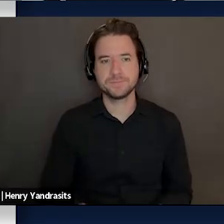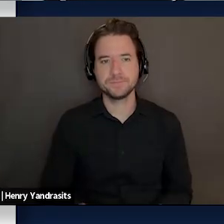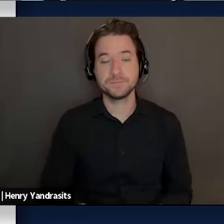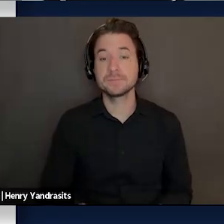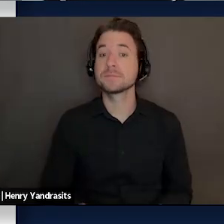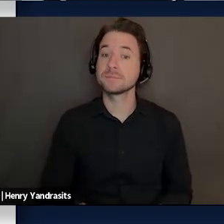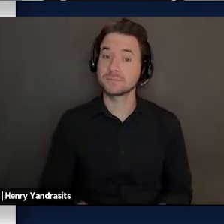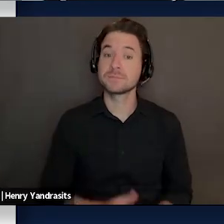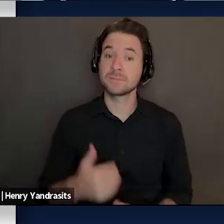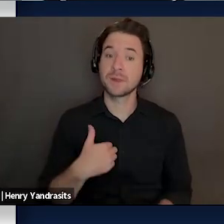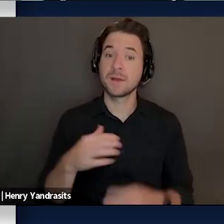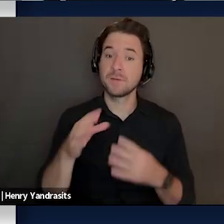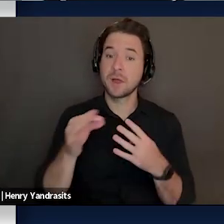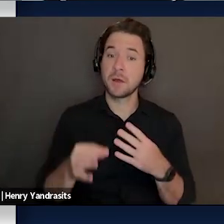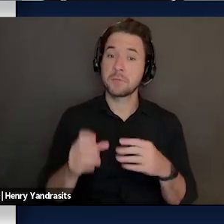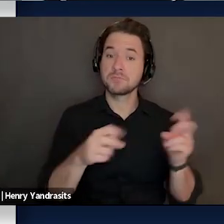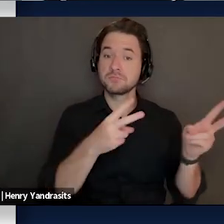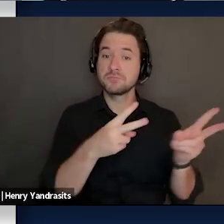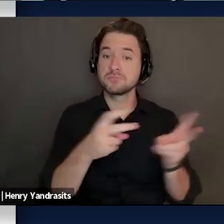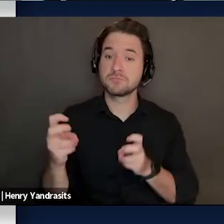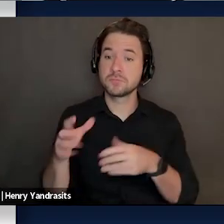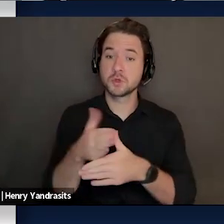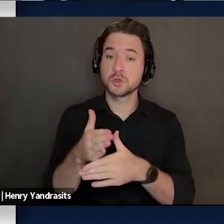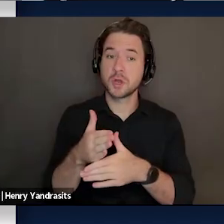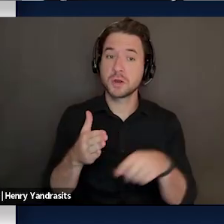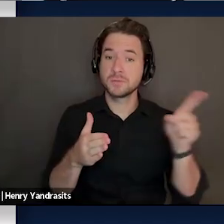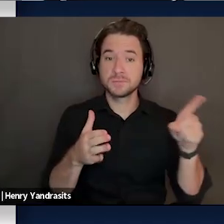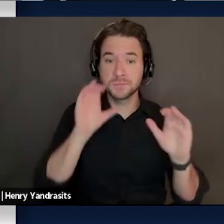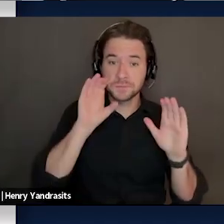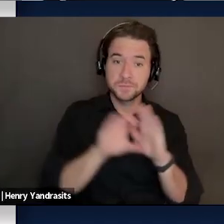There's also an option to export and share the visualizations and tables.